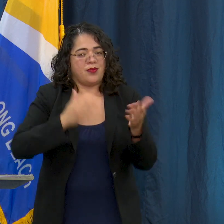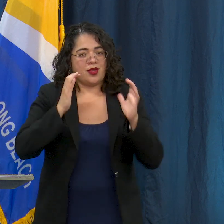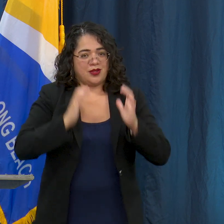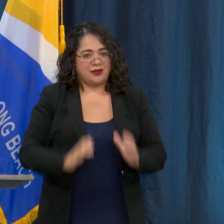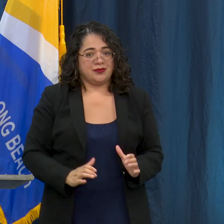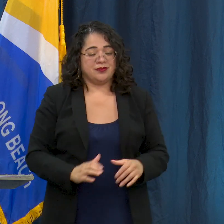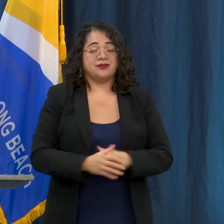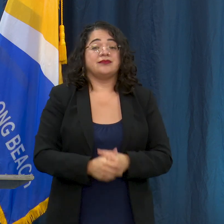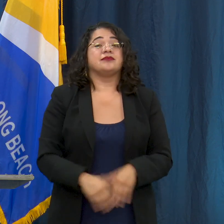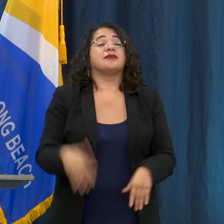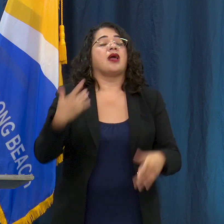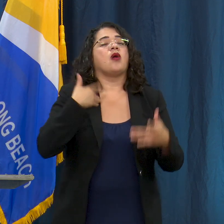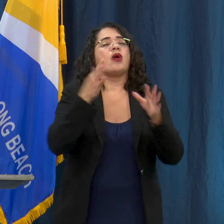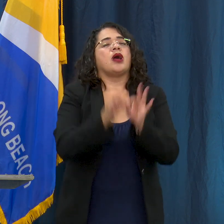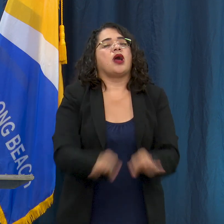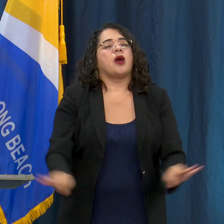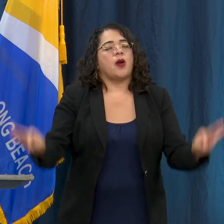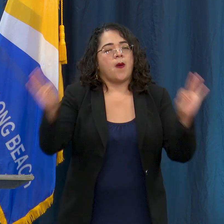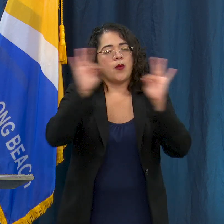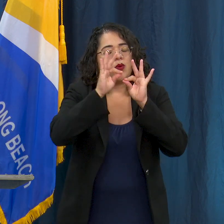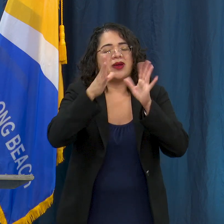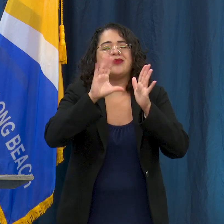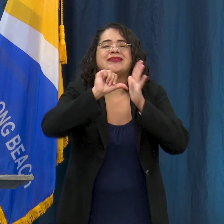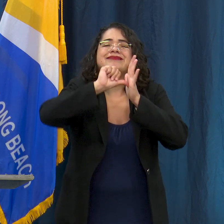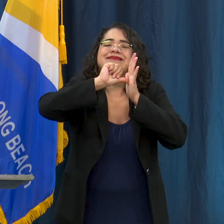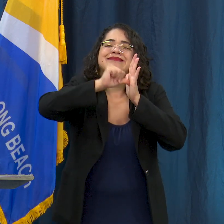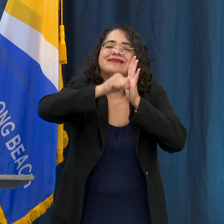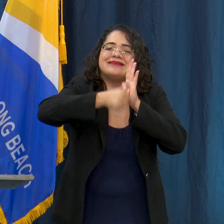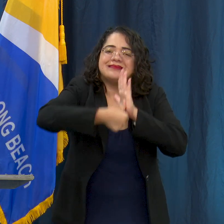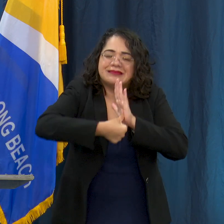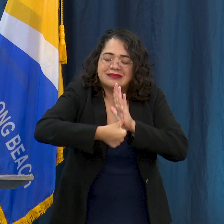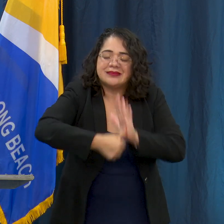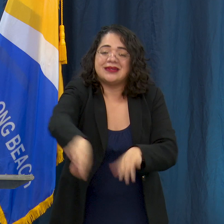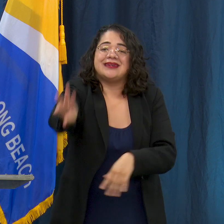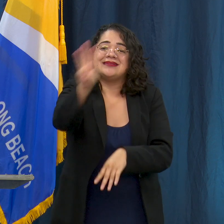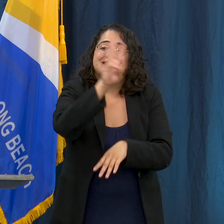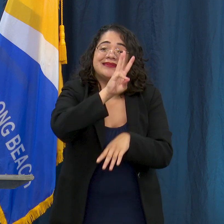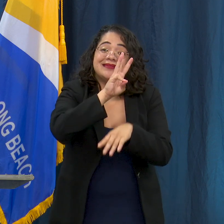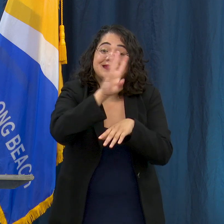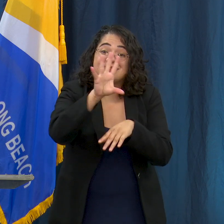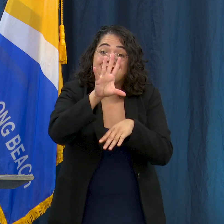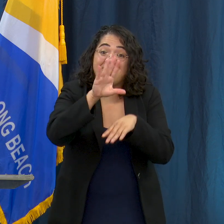adult populations - those who are 65 and older and anyone who has serious